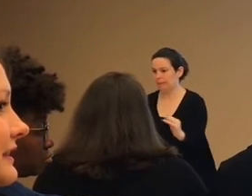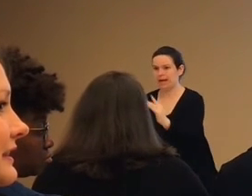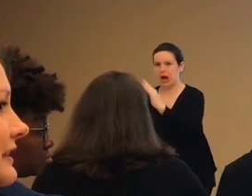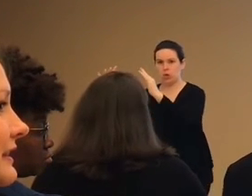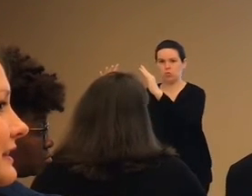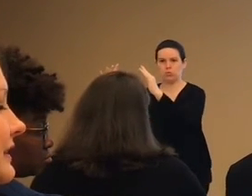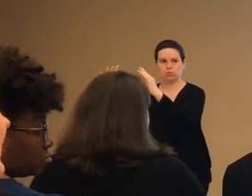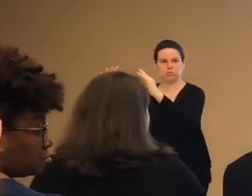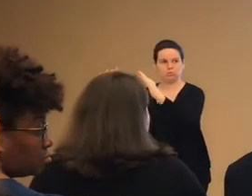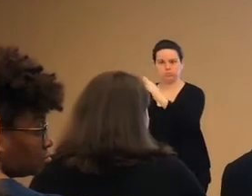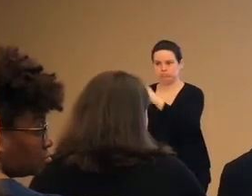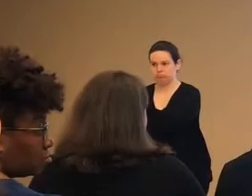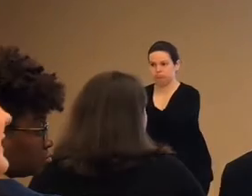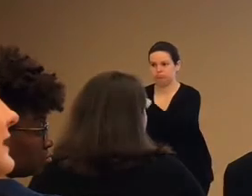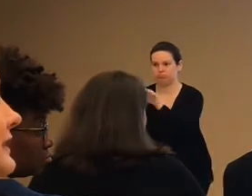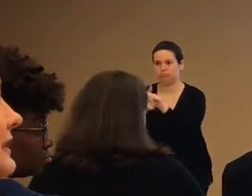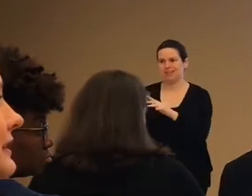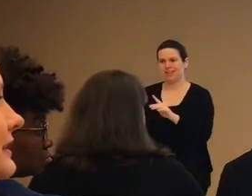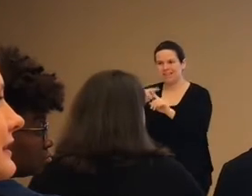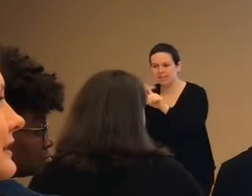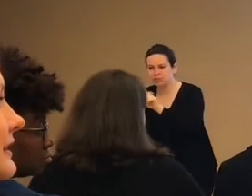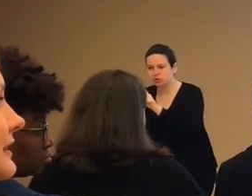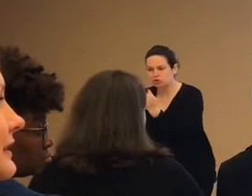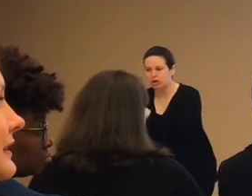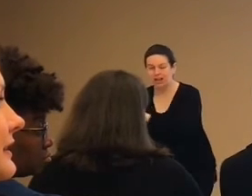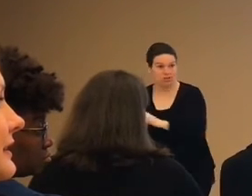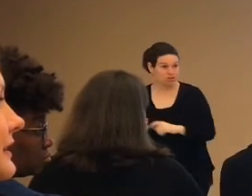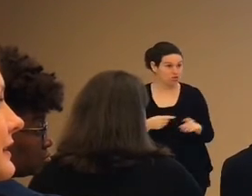So you've been here, yeah, did you say you heard Birds at your site